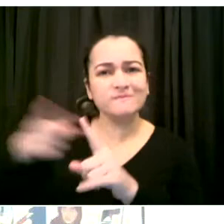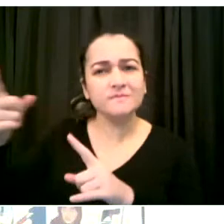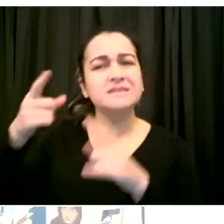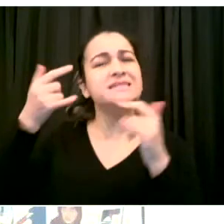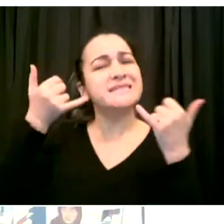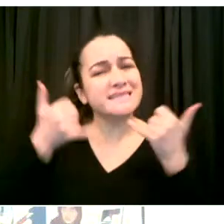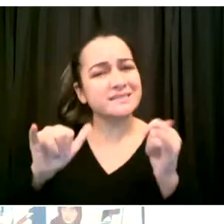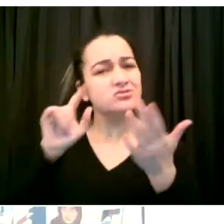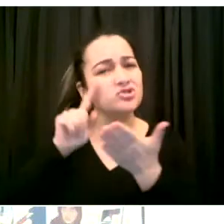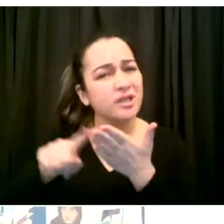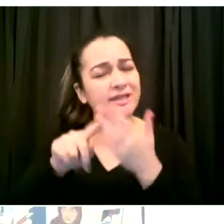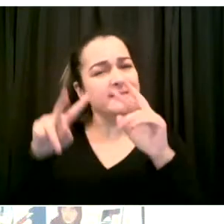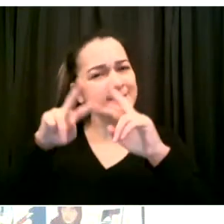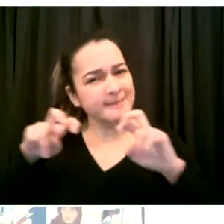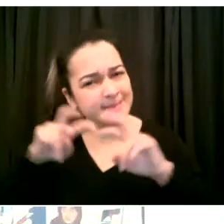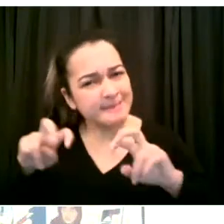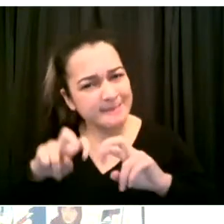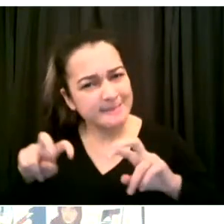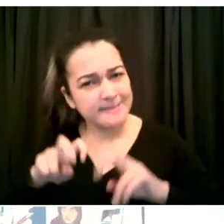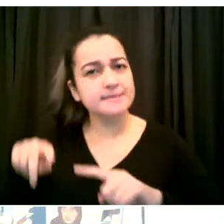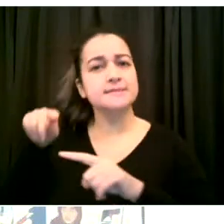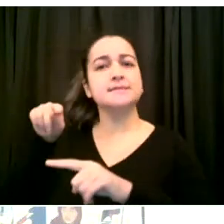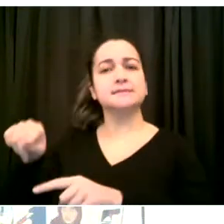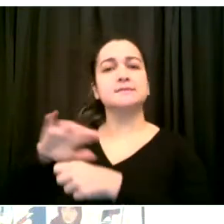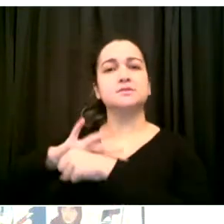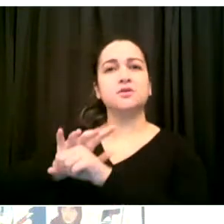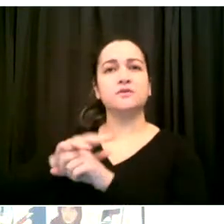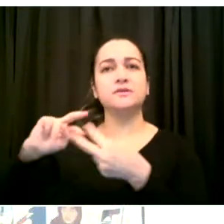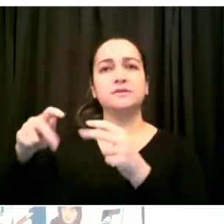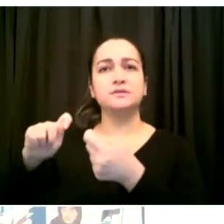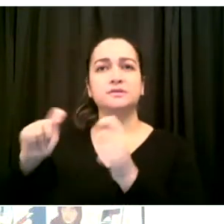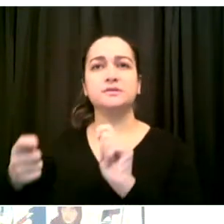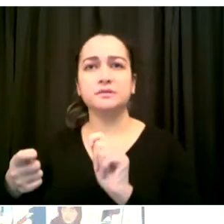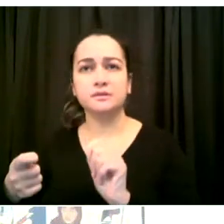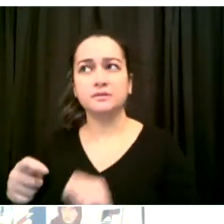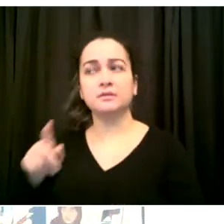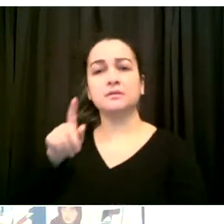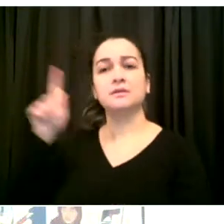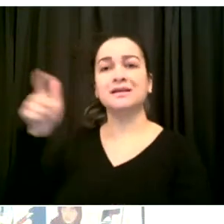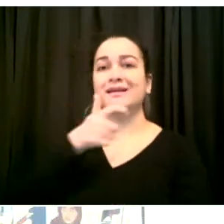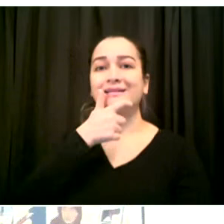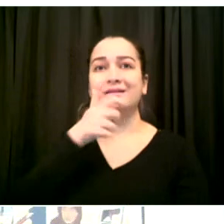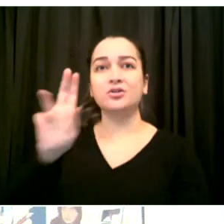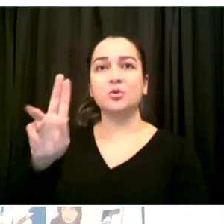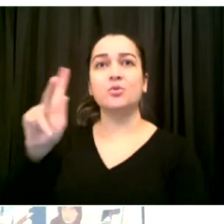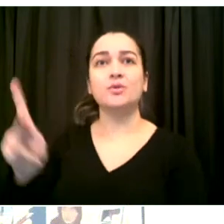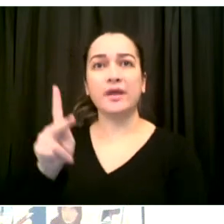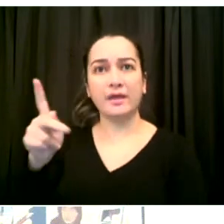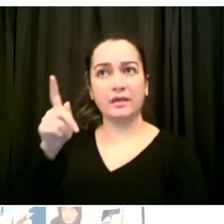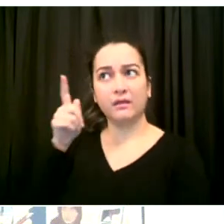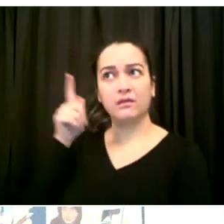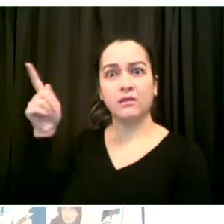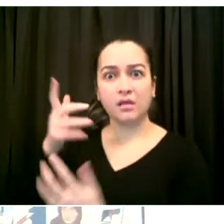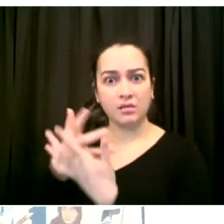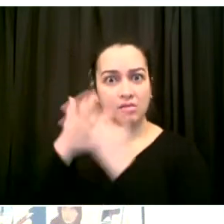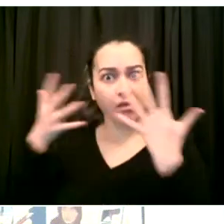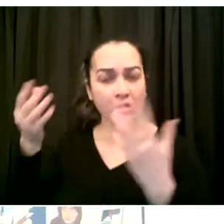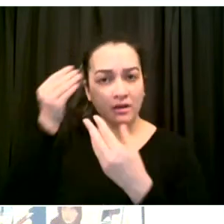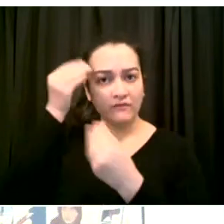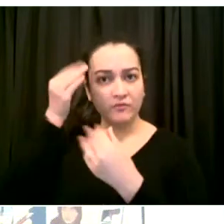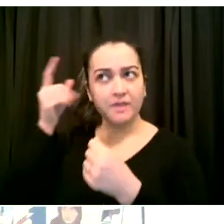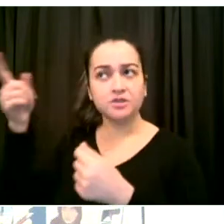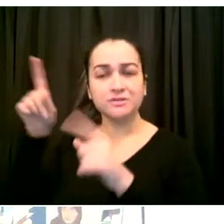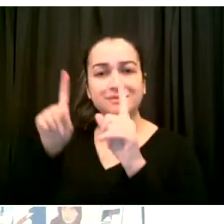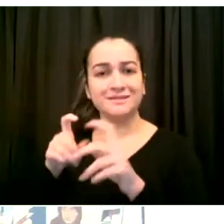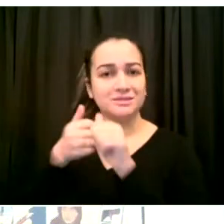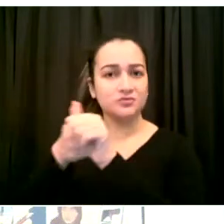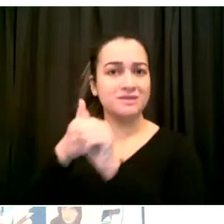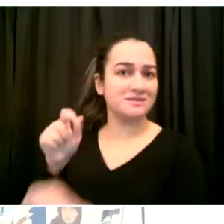AROUNNTHD IS IS